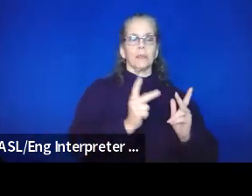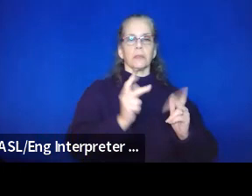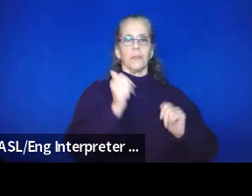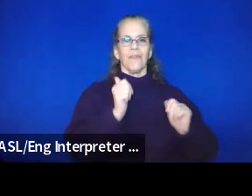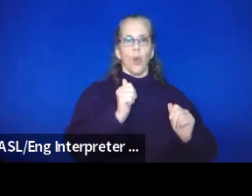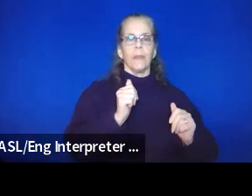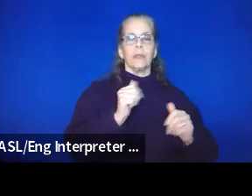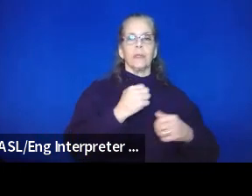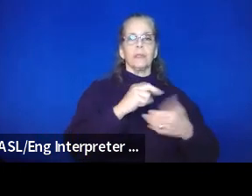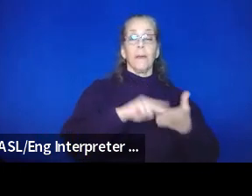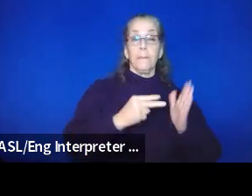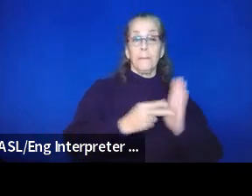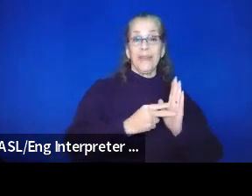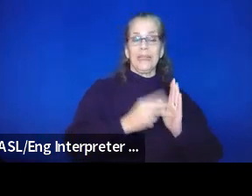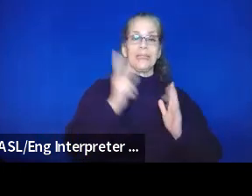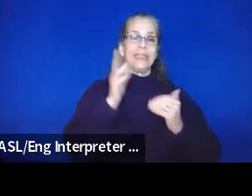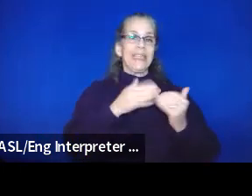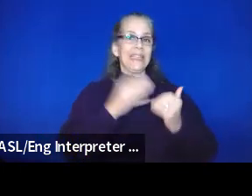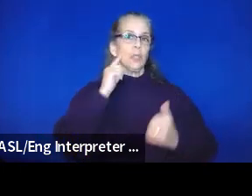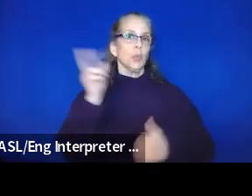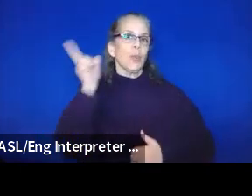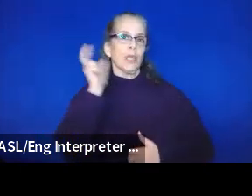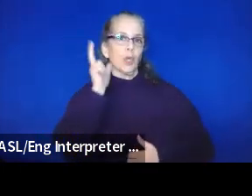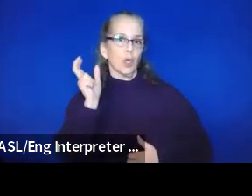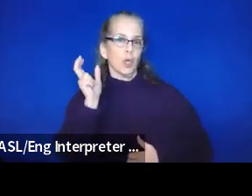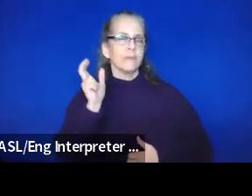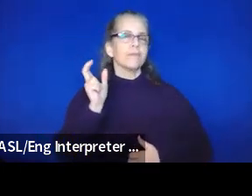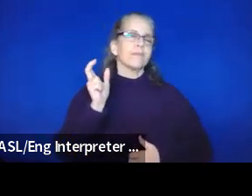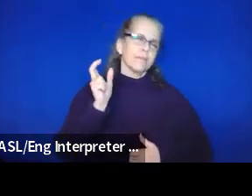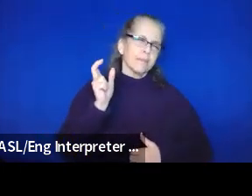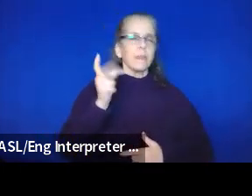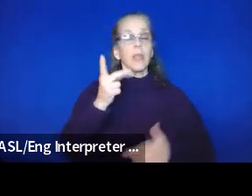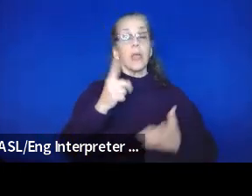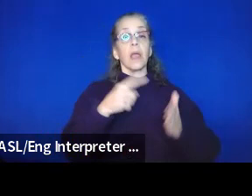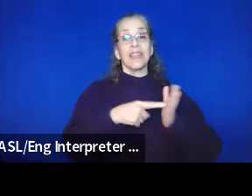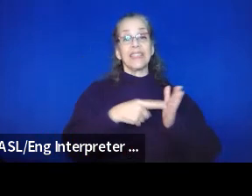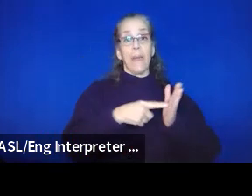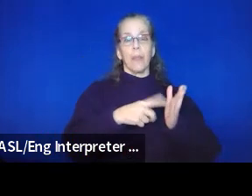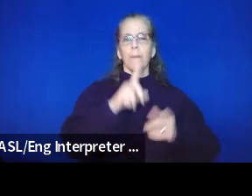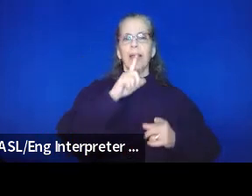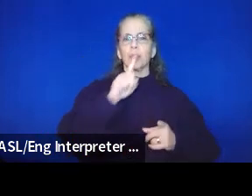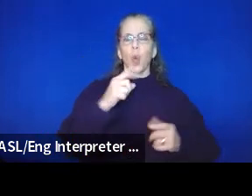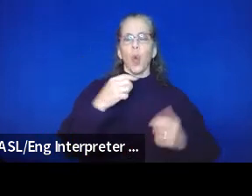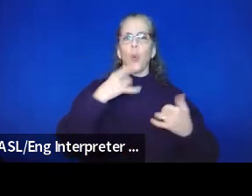And some examples of this is making sure you have enough light to lip read. Making sure